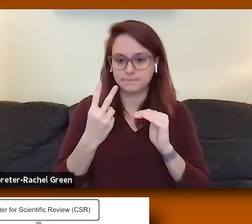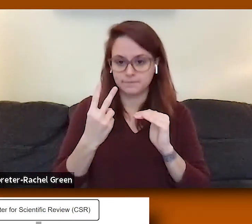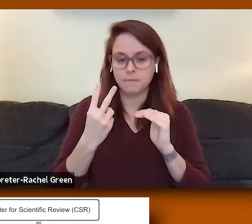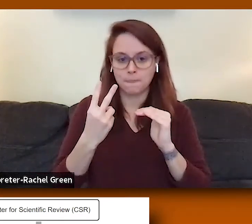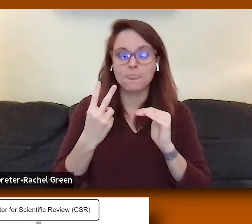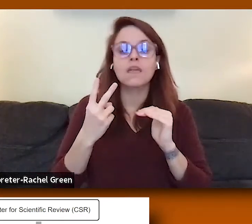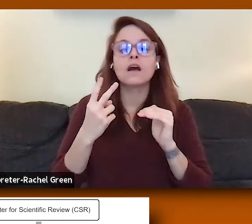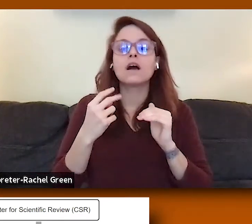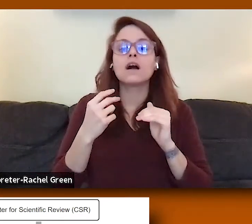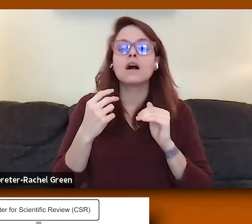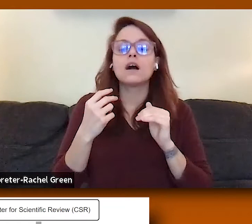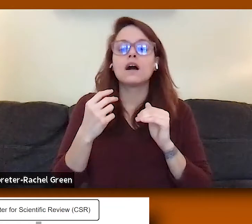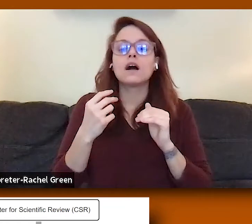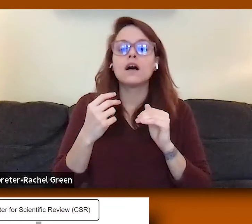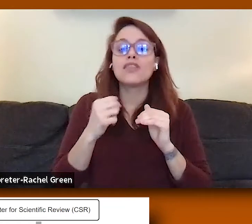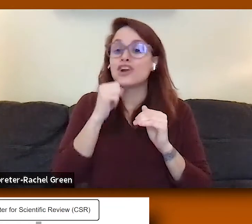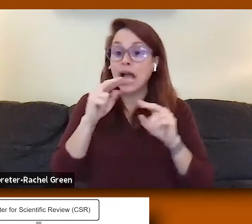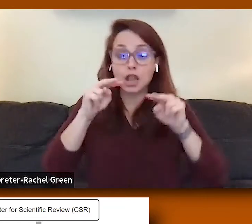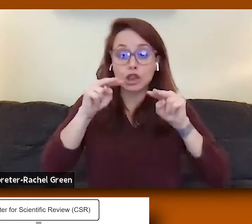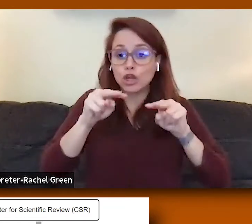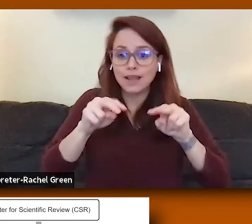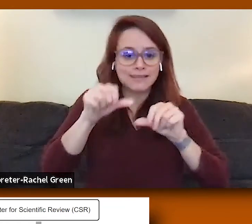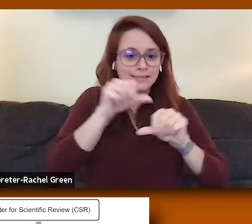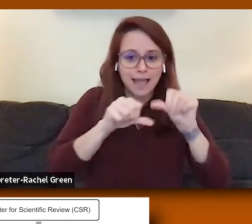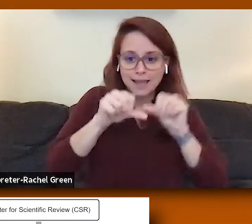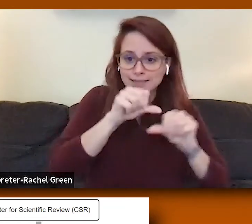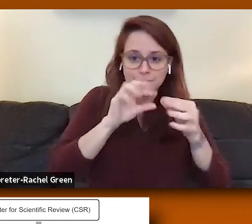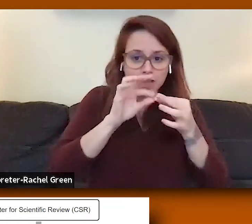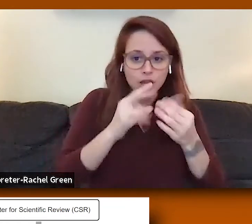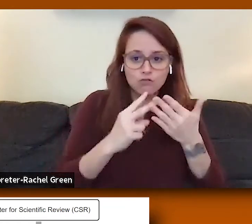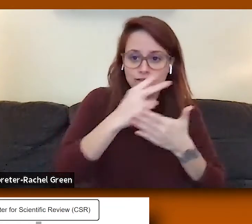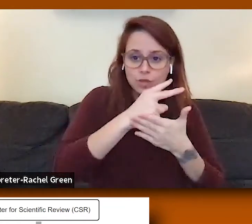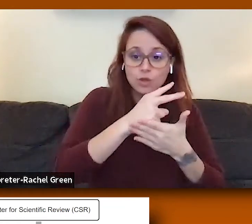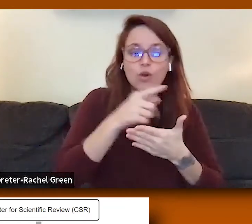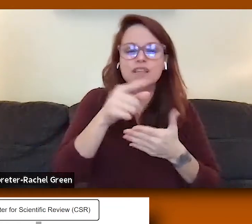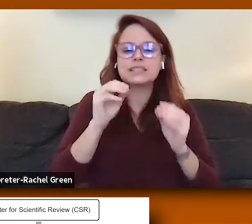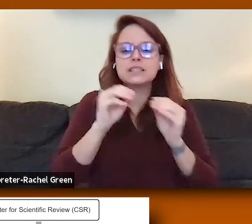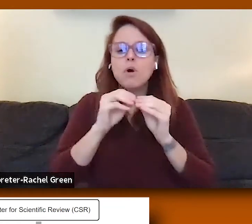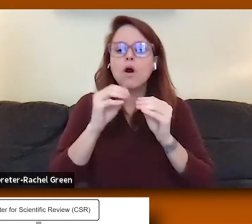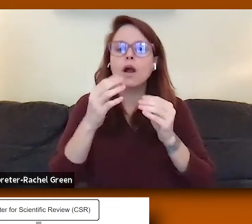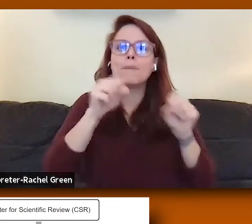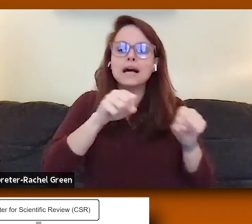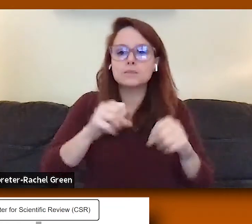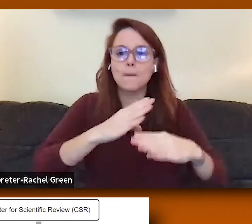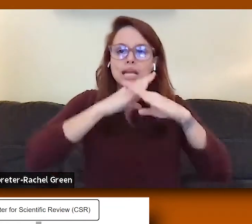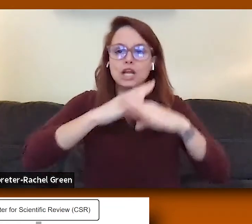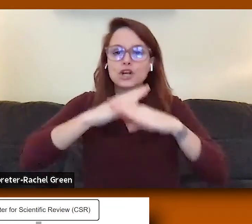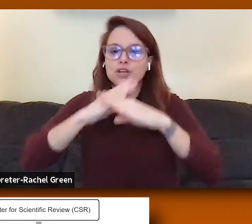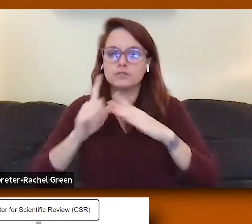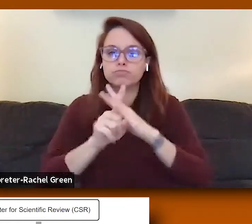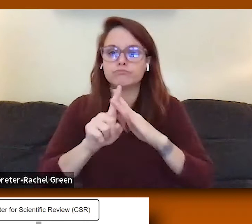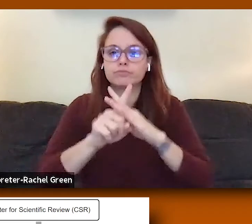Here, they're looking at--they're not looking at scientific review. This is more potential barriers to funding, such as